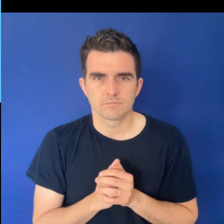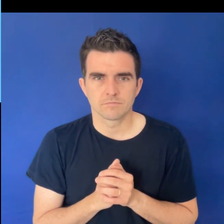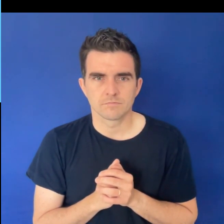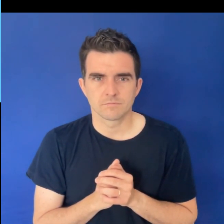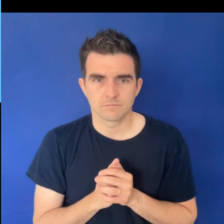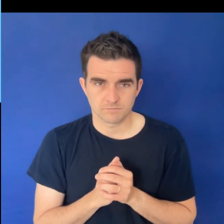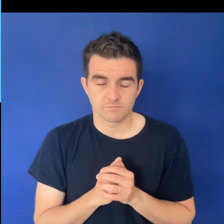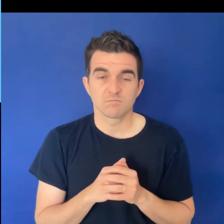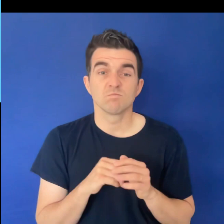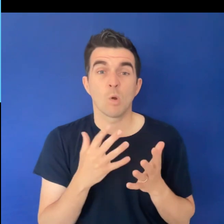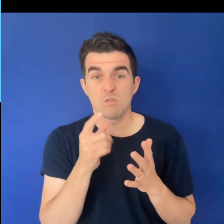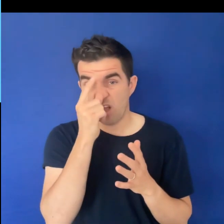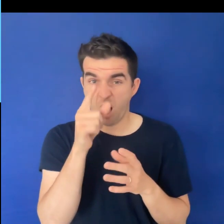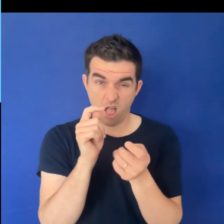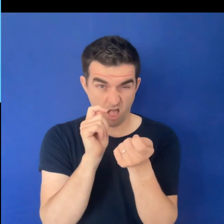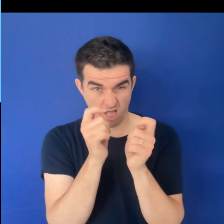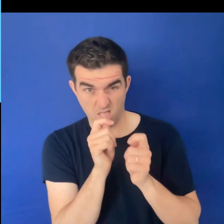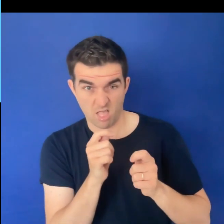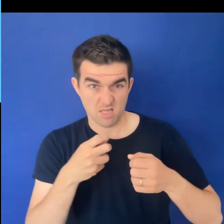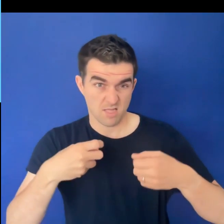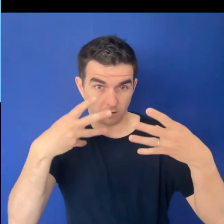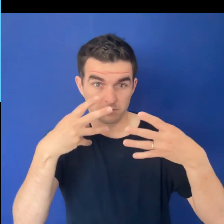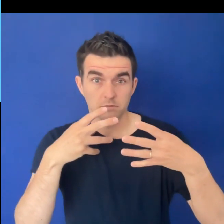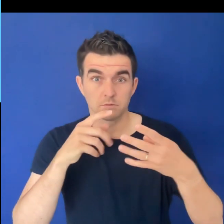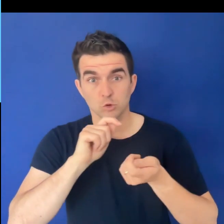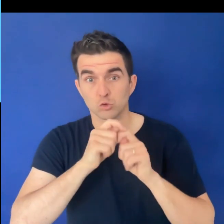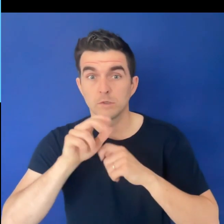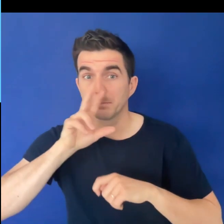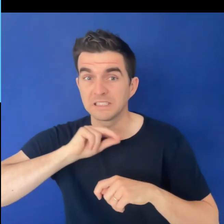Or the customisable text to speech in the graphical version: